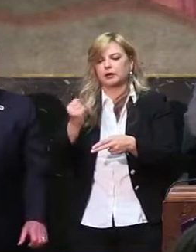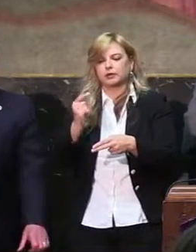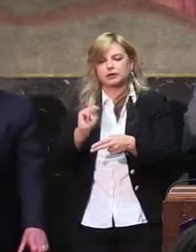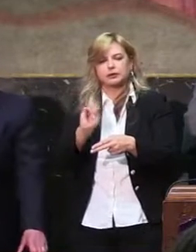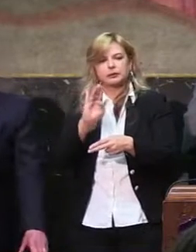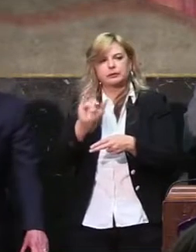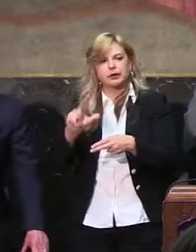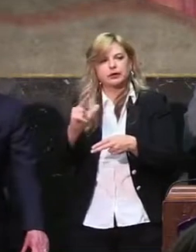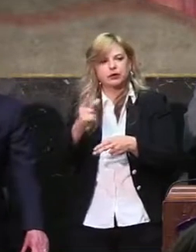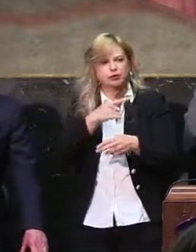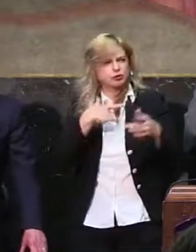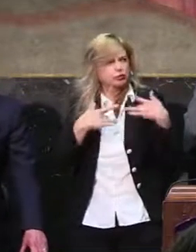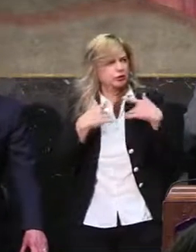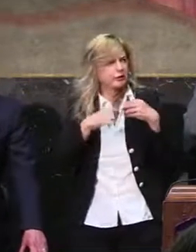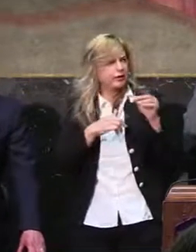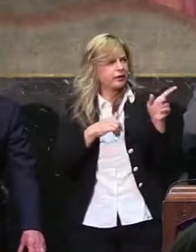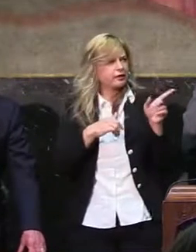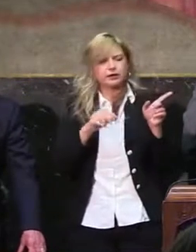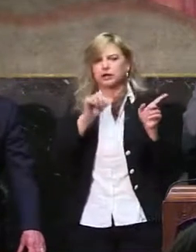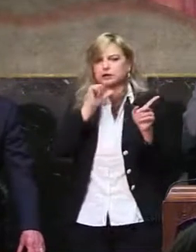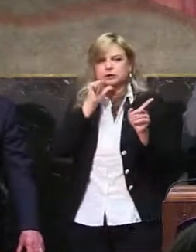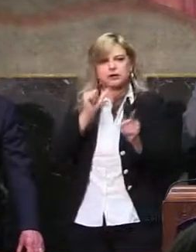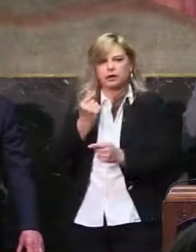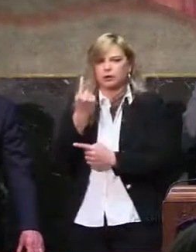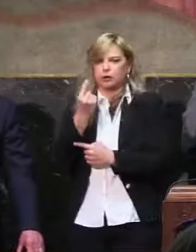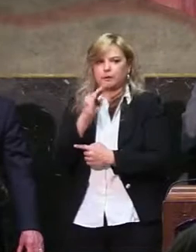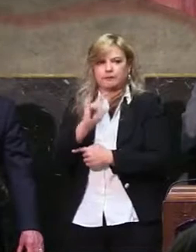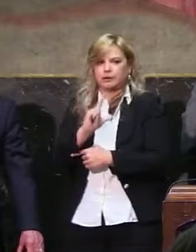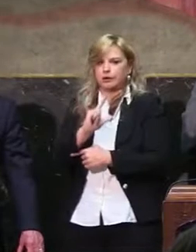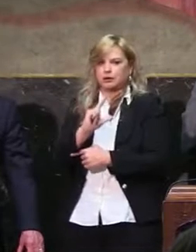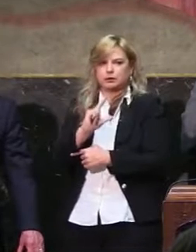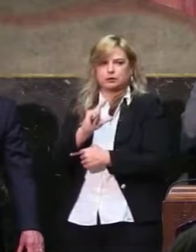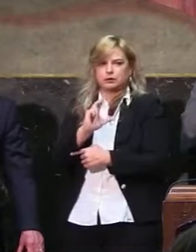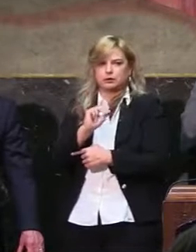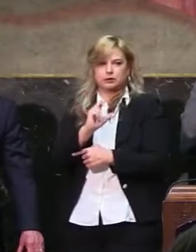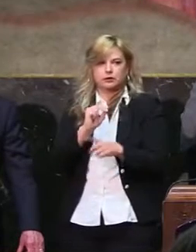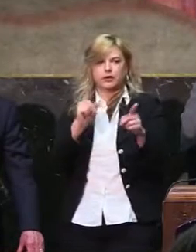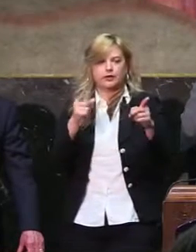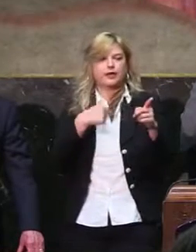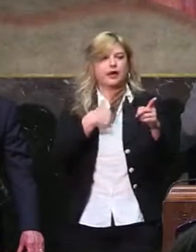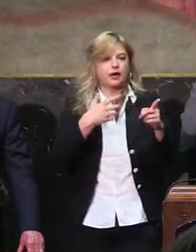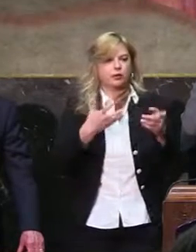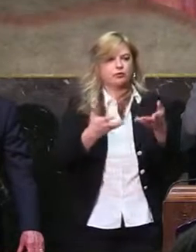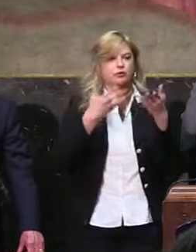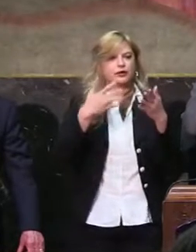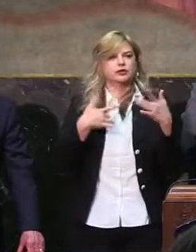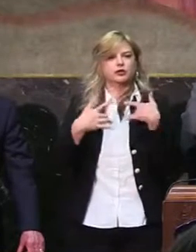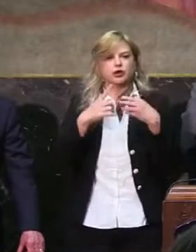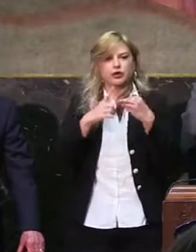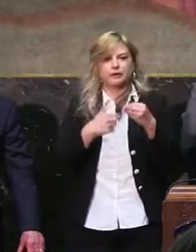first, it's not a simple bill it's at least 6 different bills-